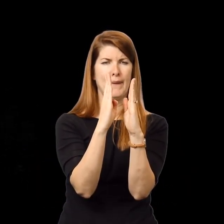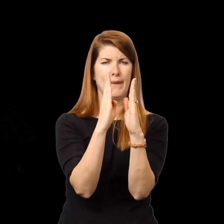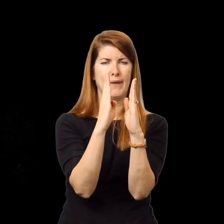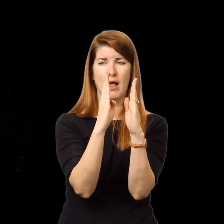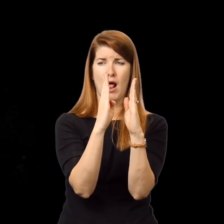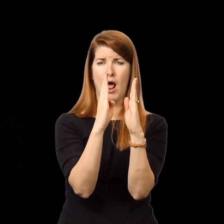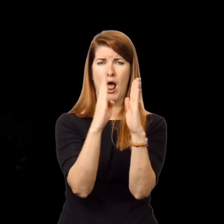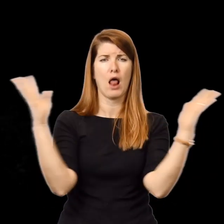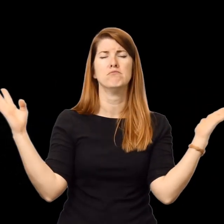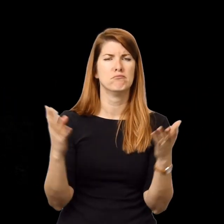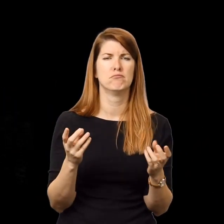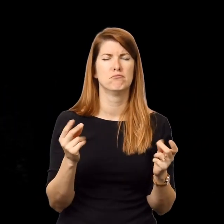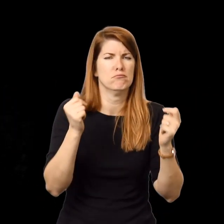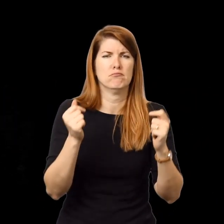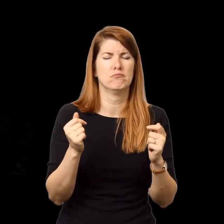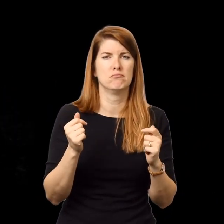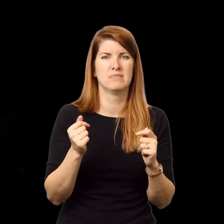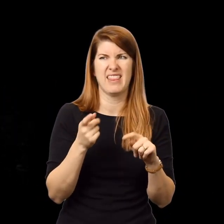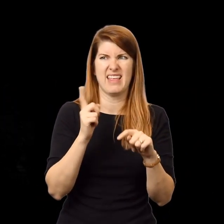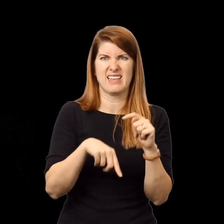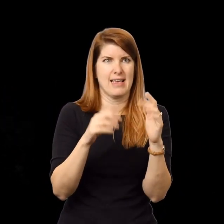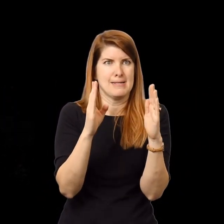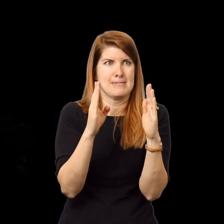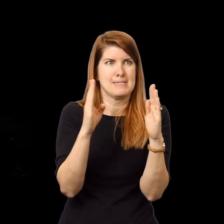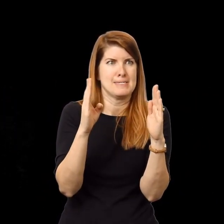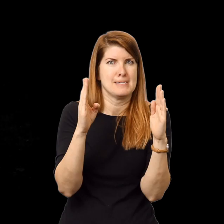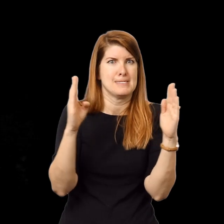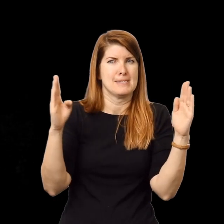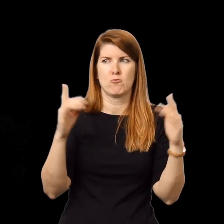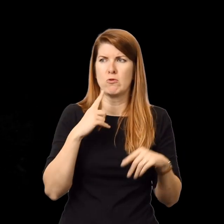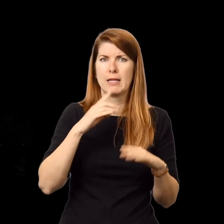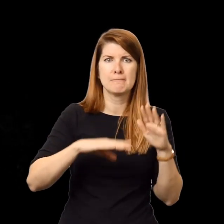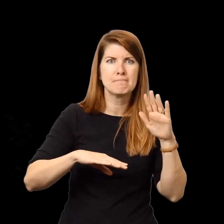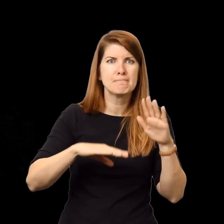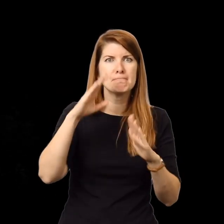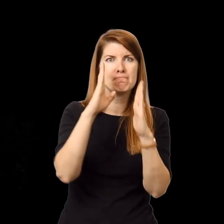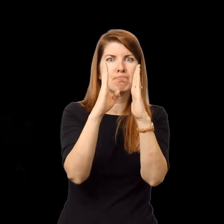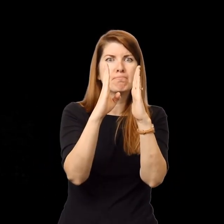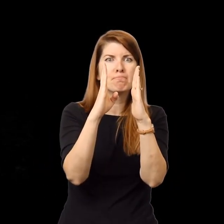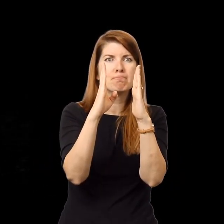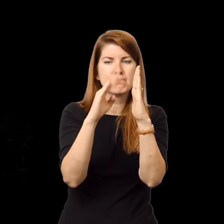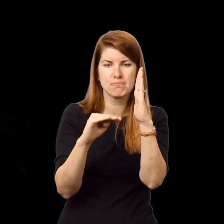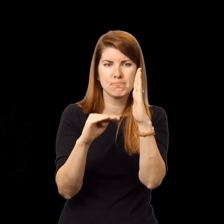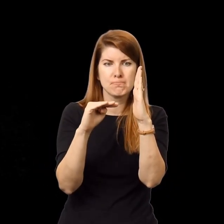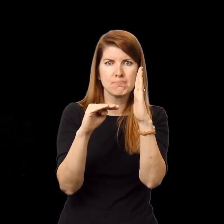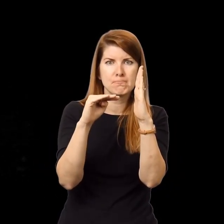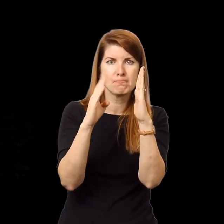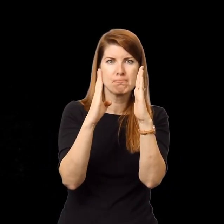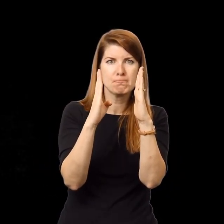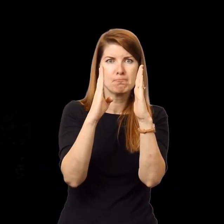They get overwhelmed really quick, and no one helps them get a bigger and bigger window of tolerance, so they grow up with a really narrow window of tolerance,